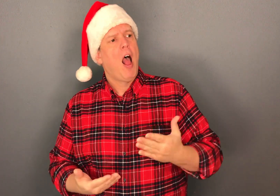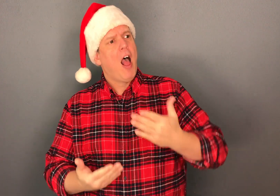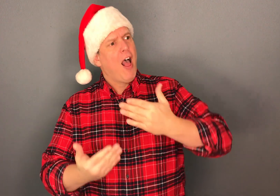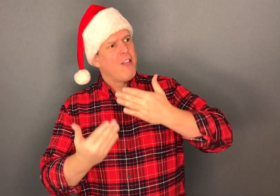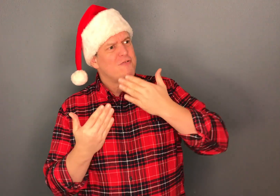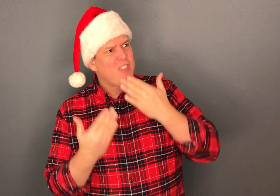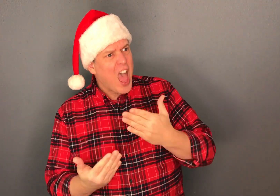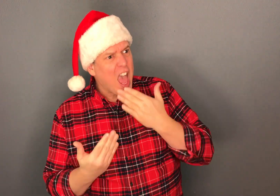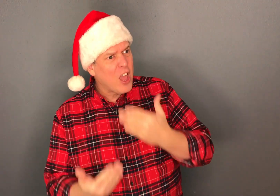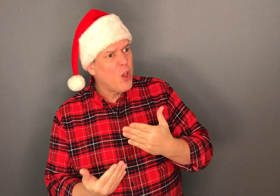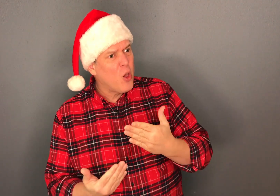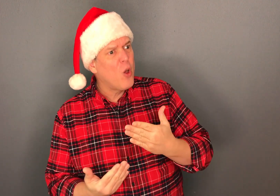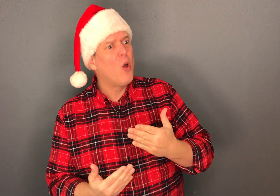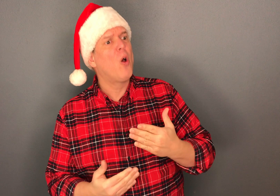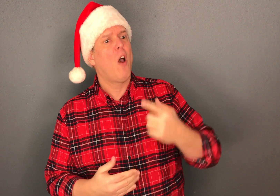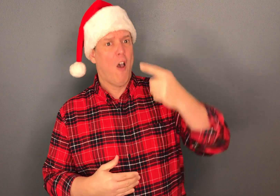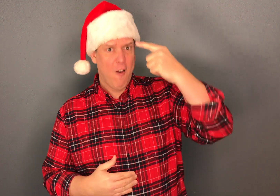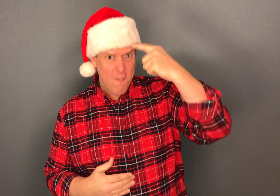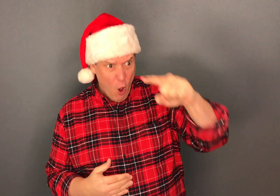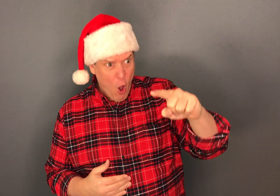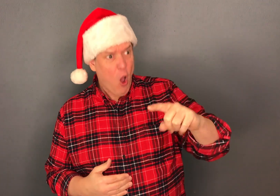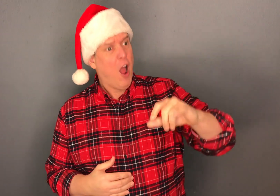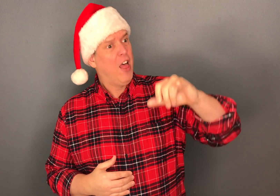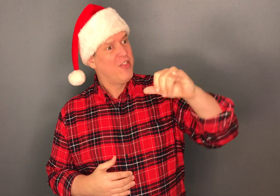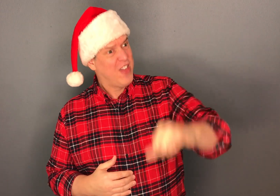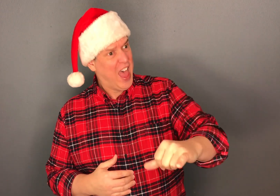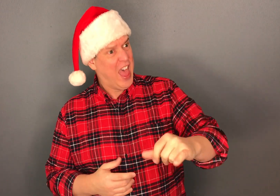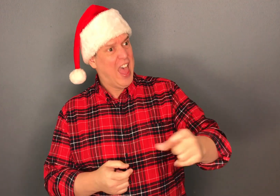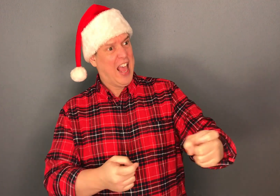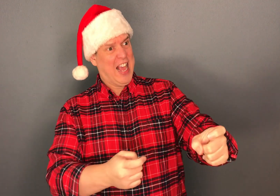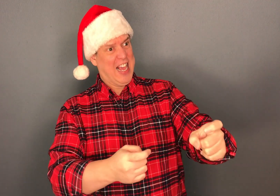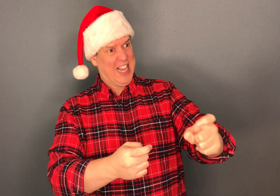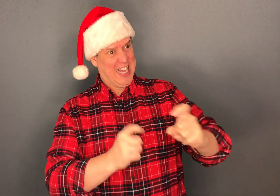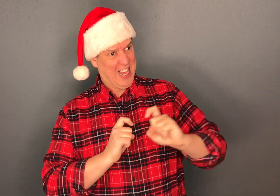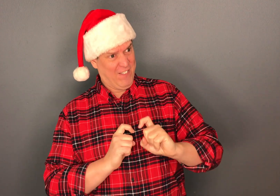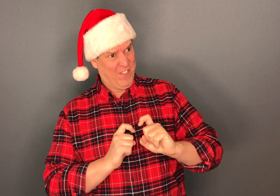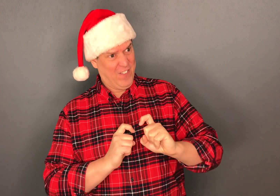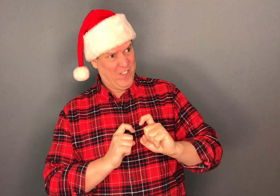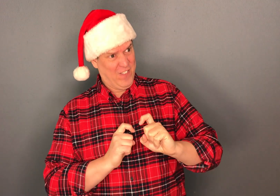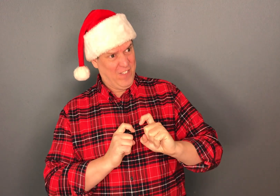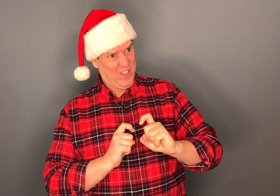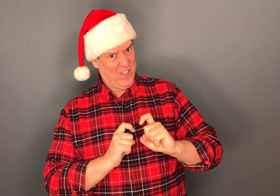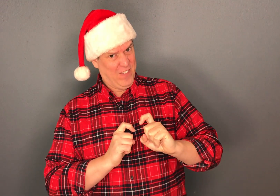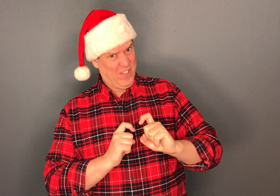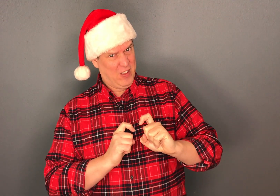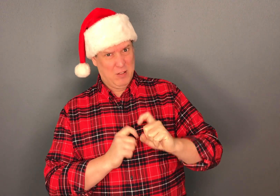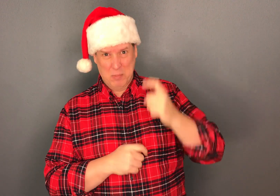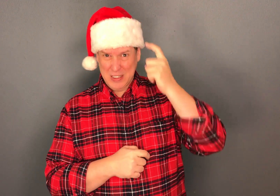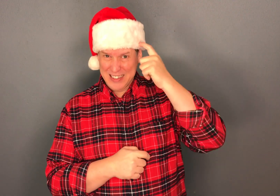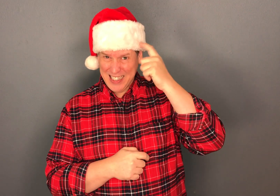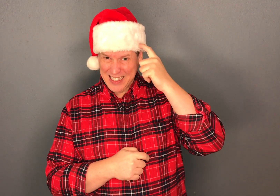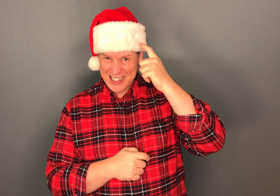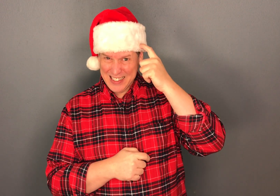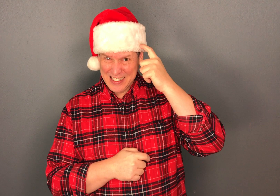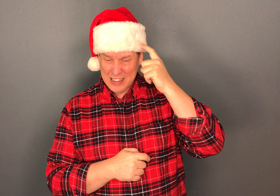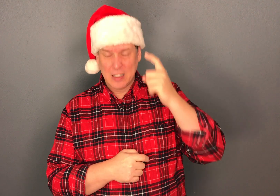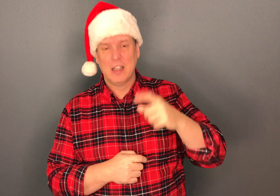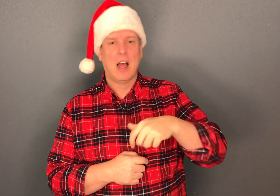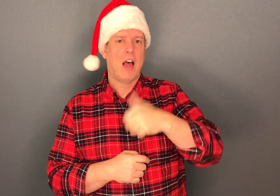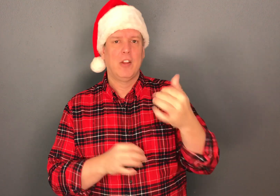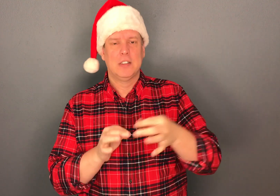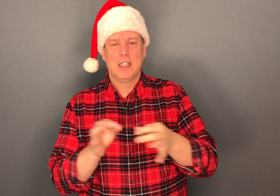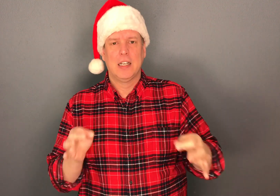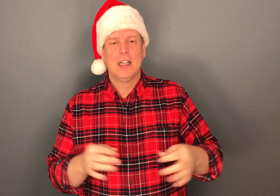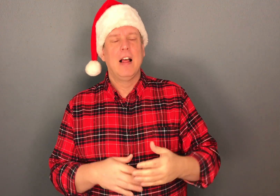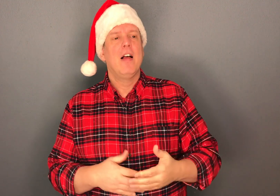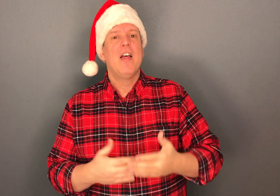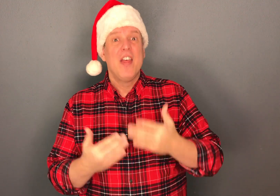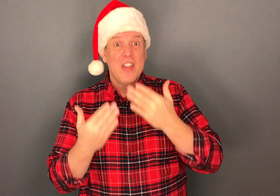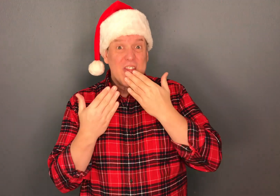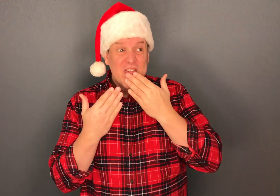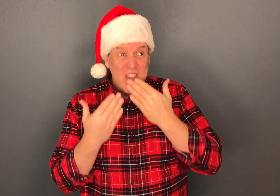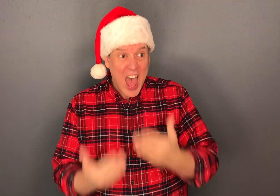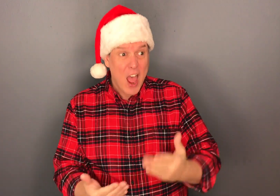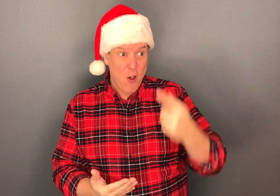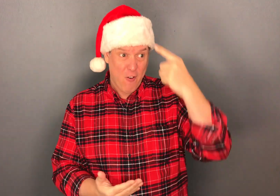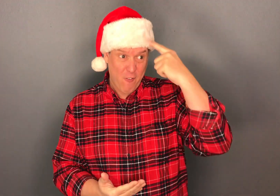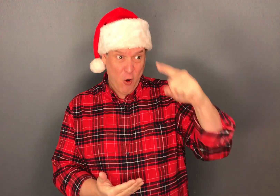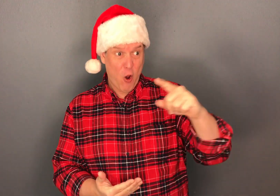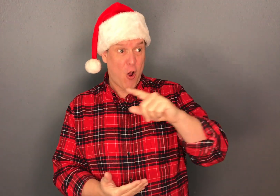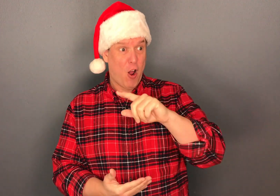you these sentences "Thank you for the gift" it looks weird in ASL.